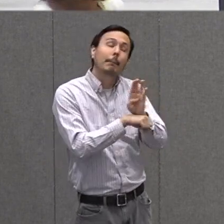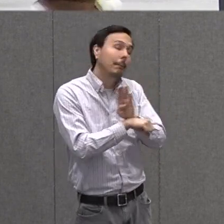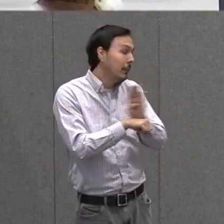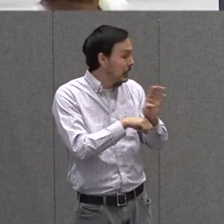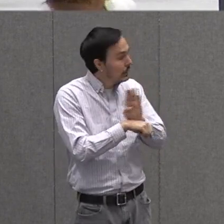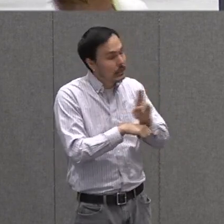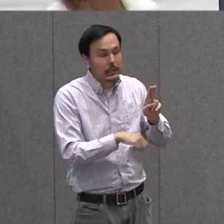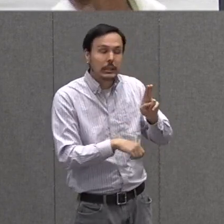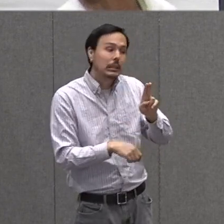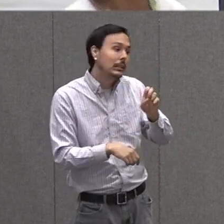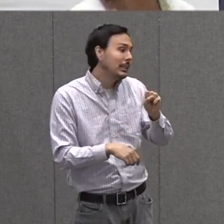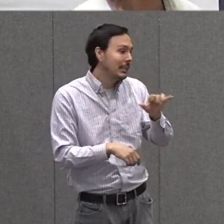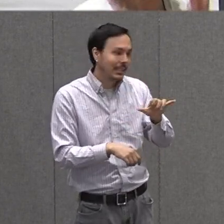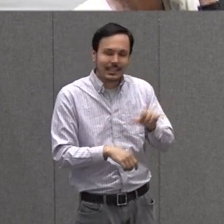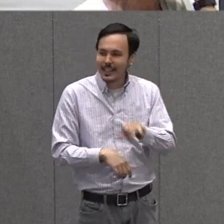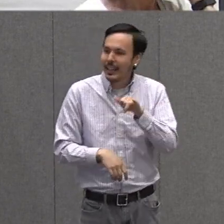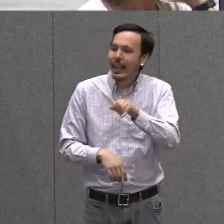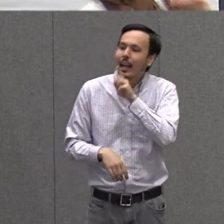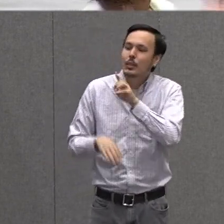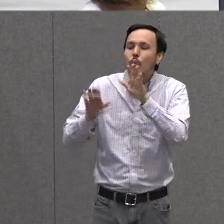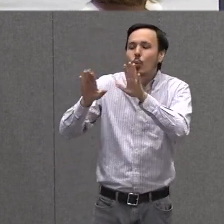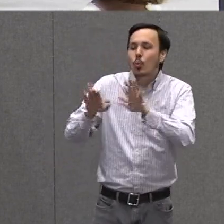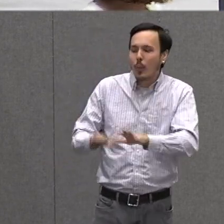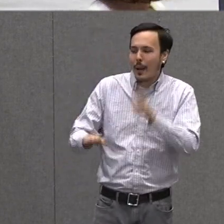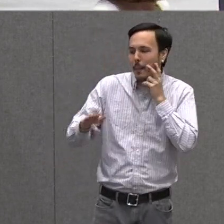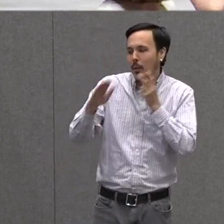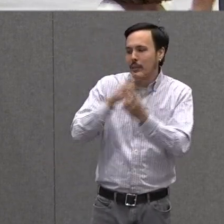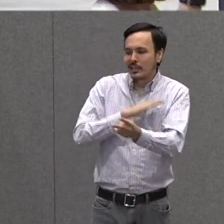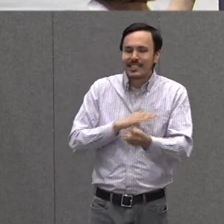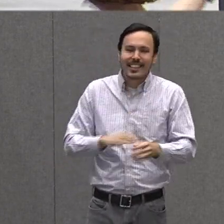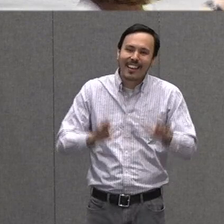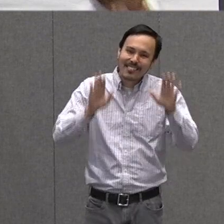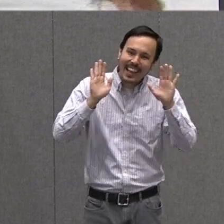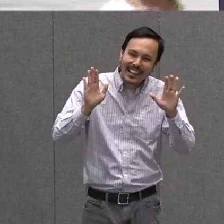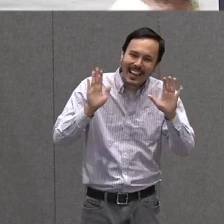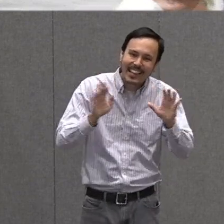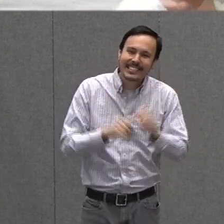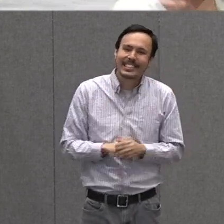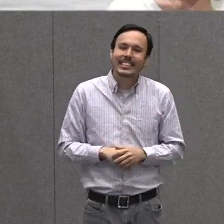That's a great prediction, fantastic. So these are some of the ways